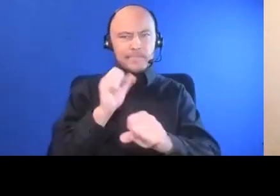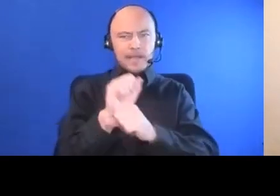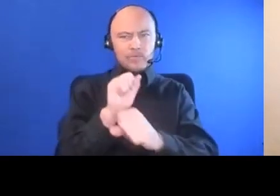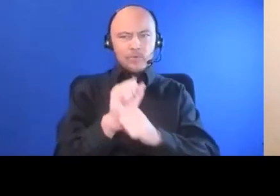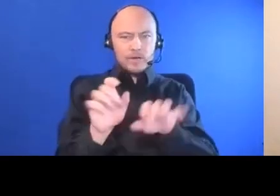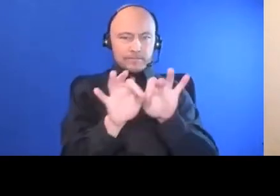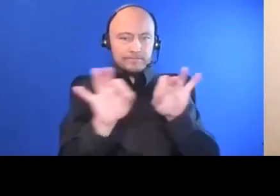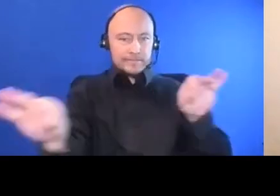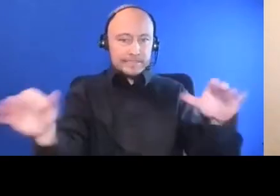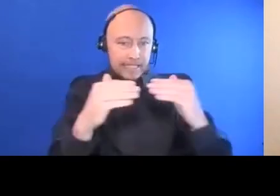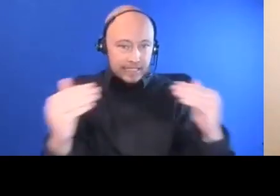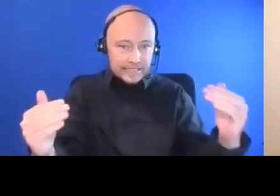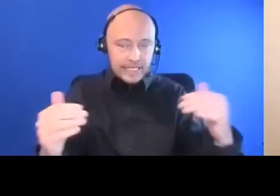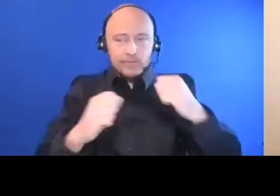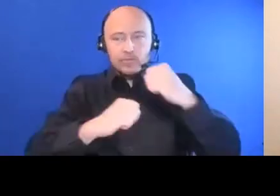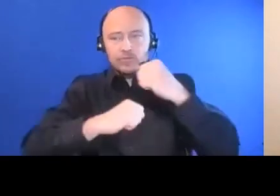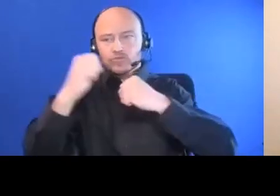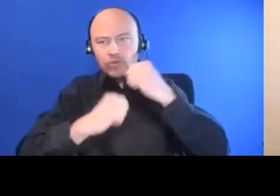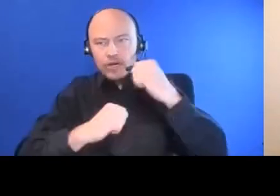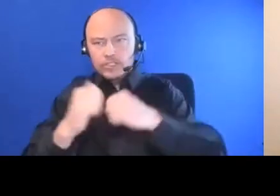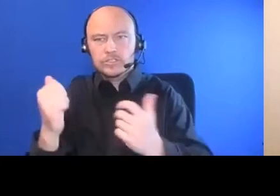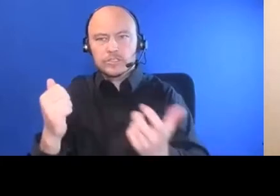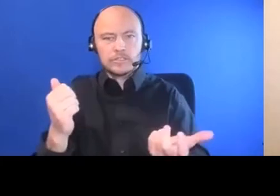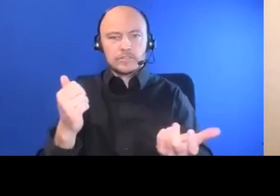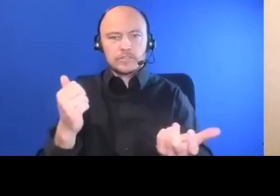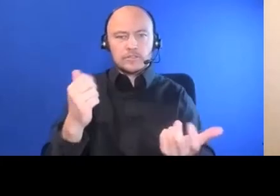at the level of structure, because I think what I want to represent